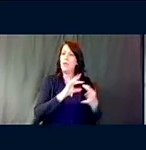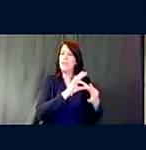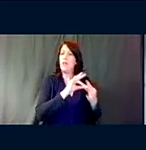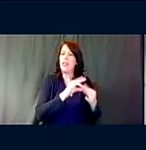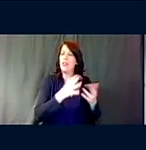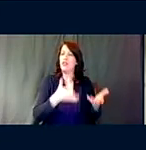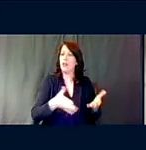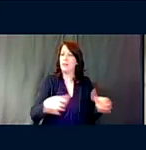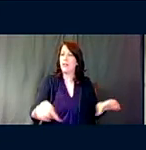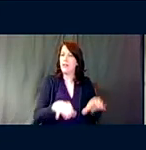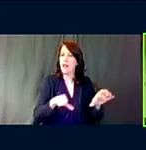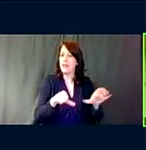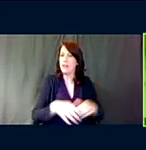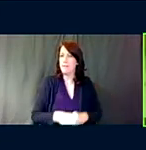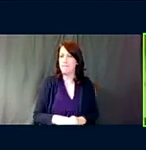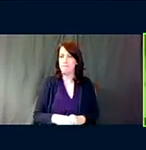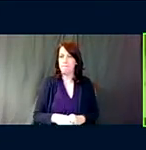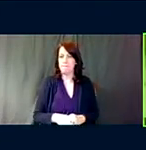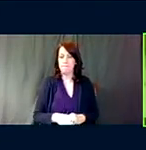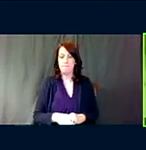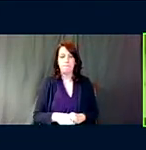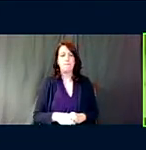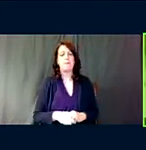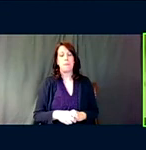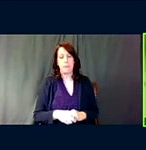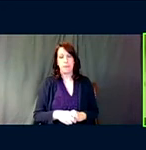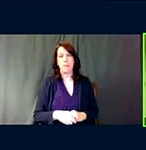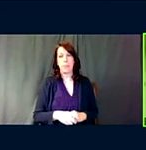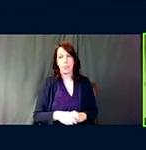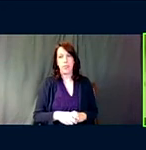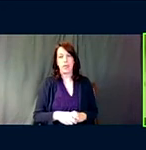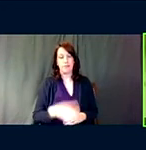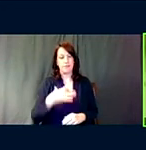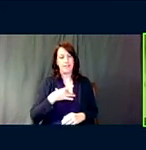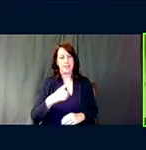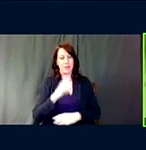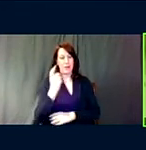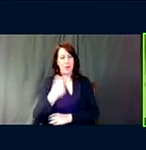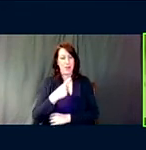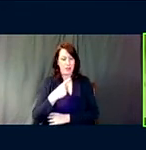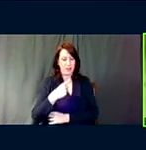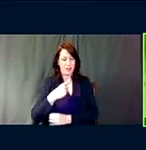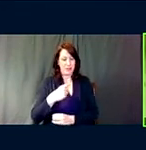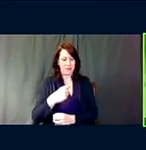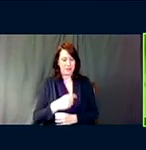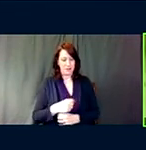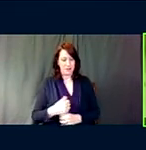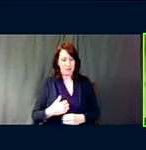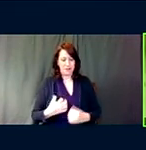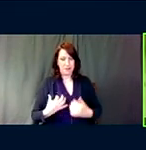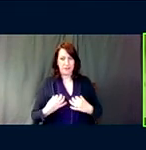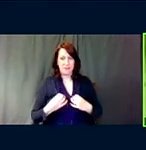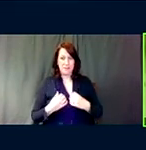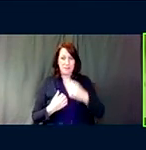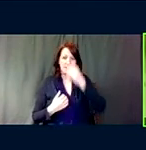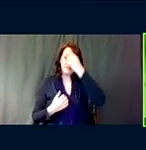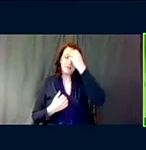PORTRAYED OR HOW WAS THIS RELATIONSHIP CONDUCTED? SO, THAT'S A VERY INTERESTING QUESTION.